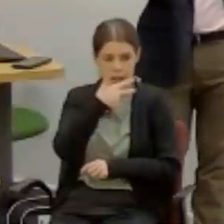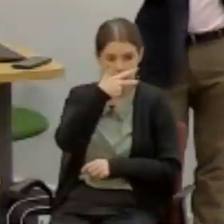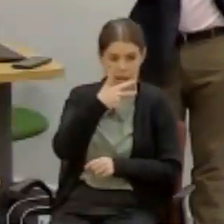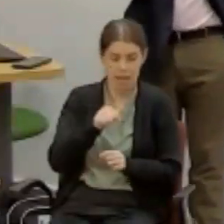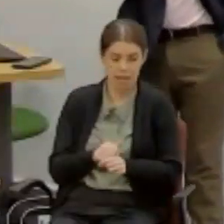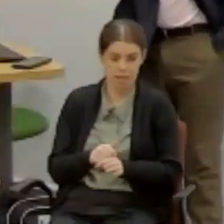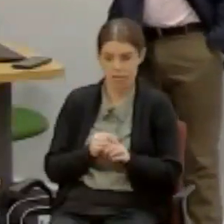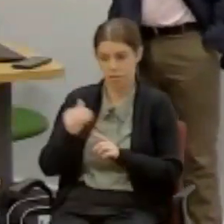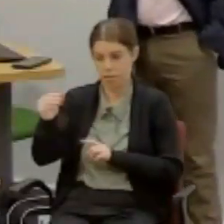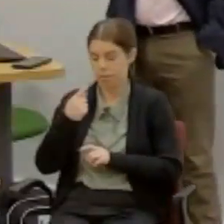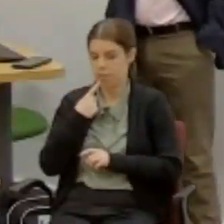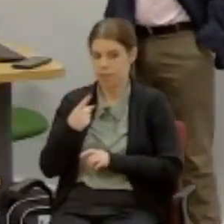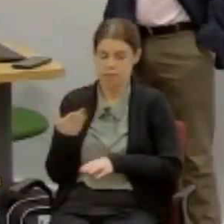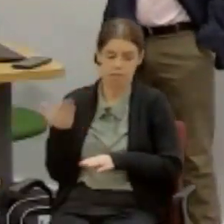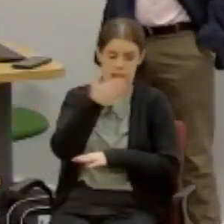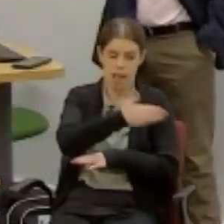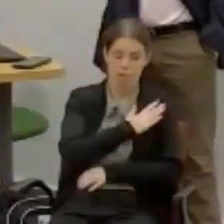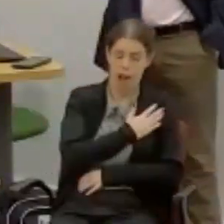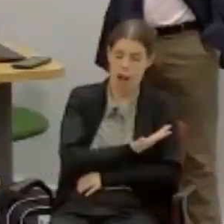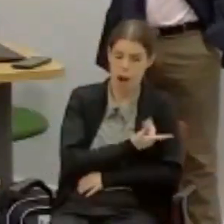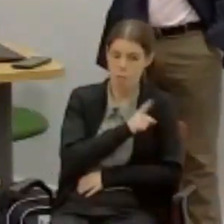I would just take them down to the next cup because that's not by any means.